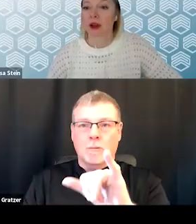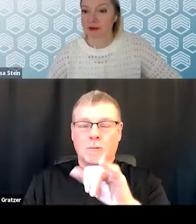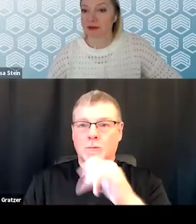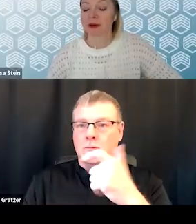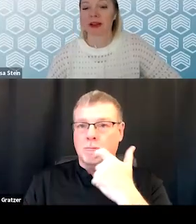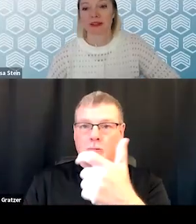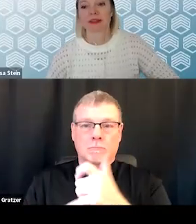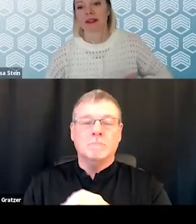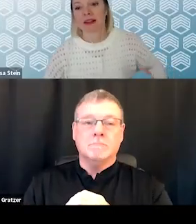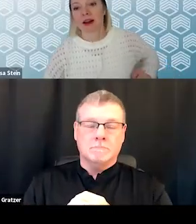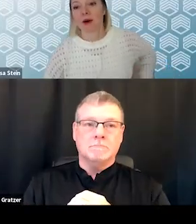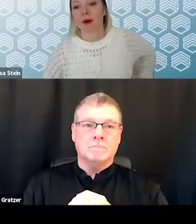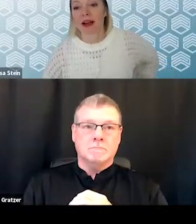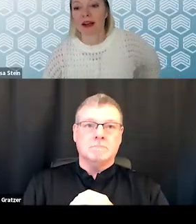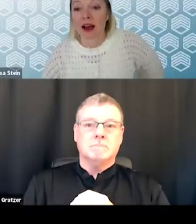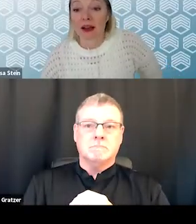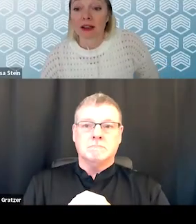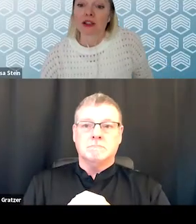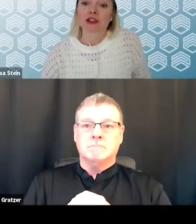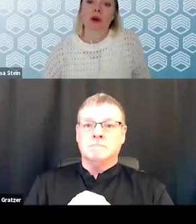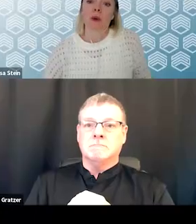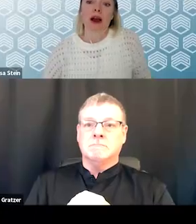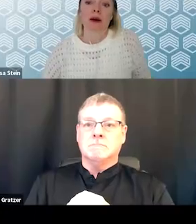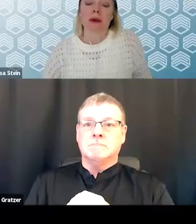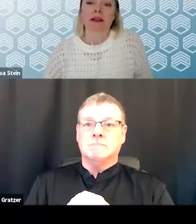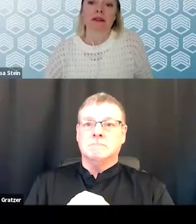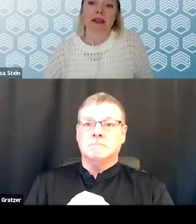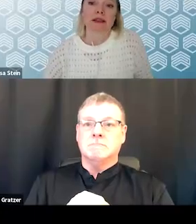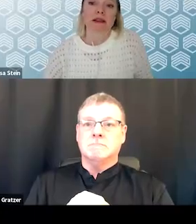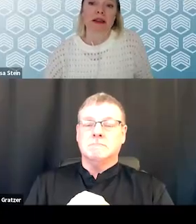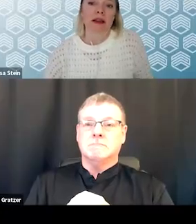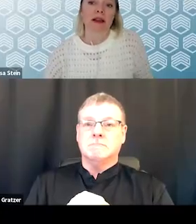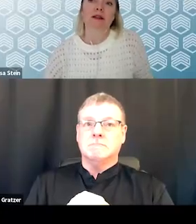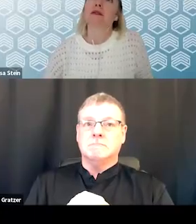Okay, great. All right. So let's see.